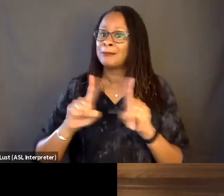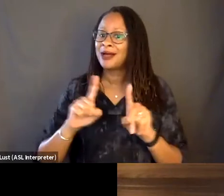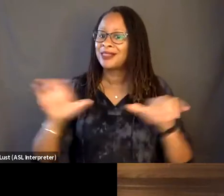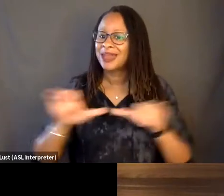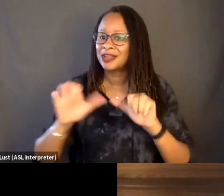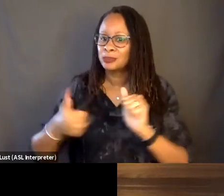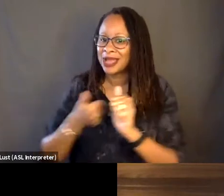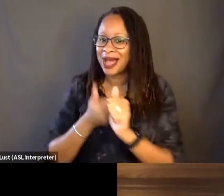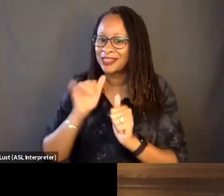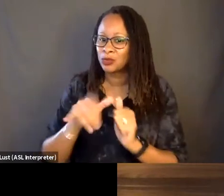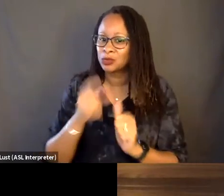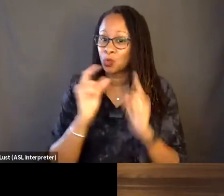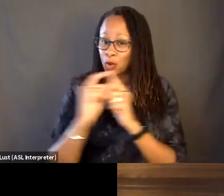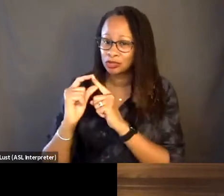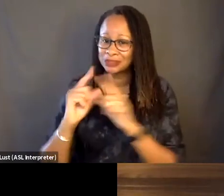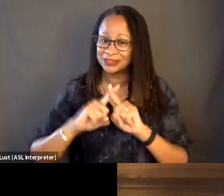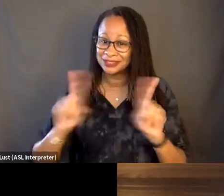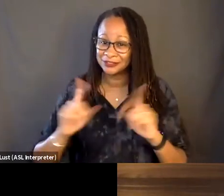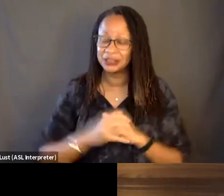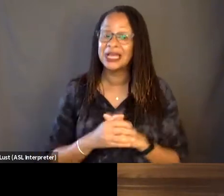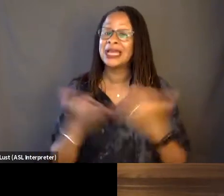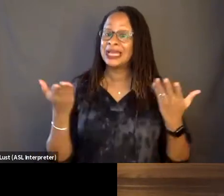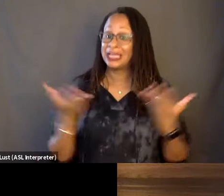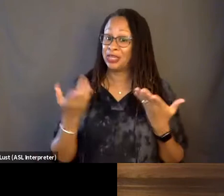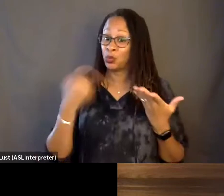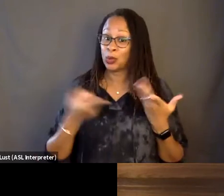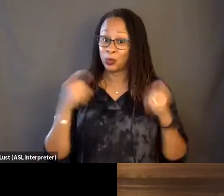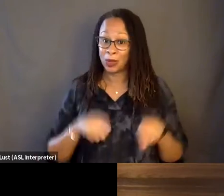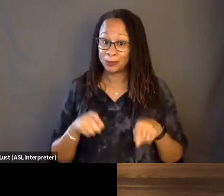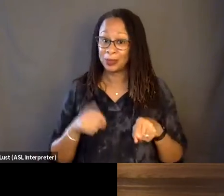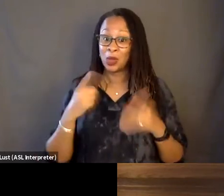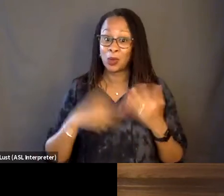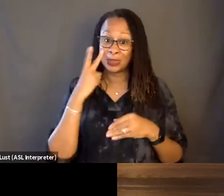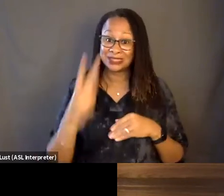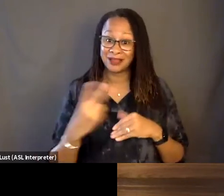And I think in this case, what we saw was that essentially,